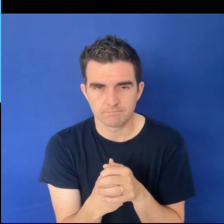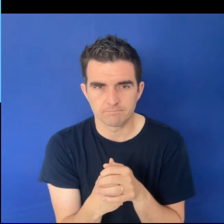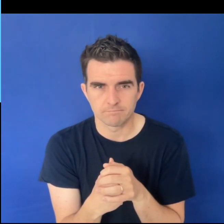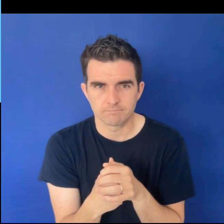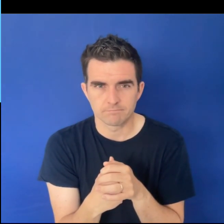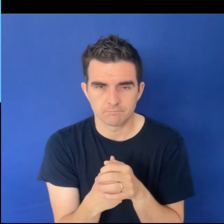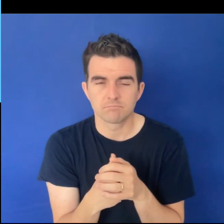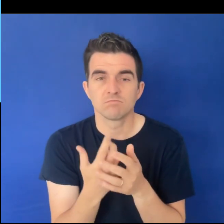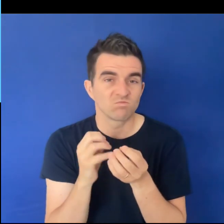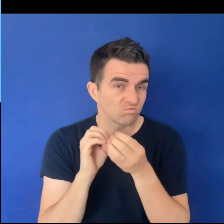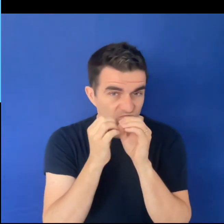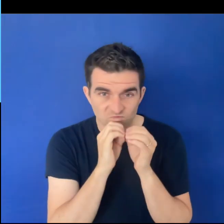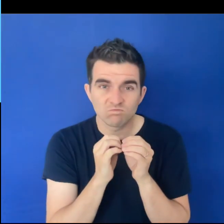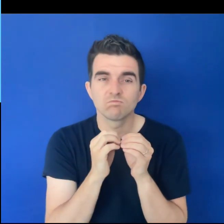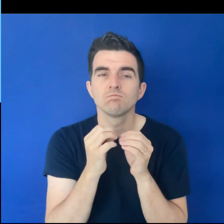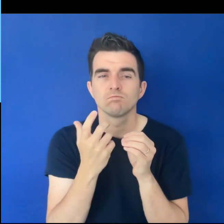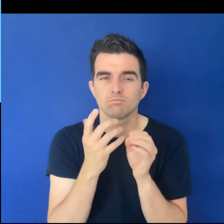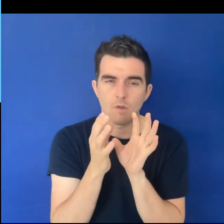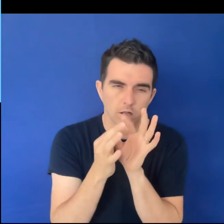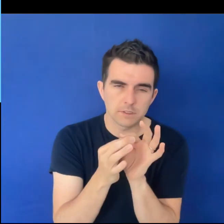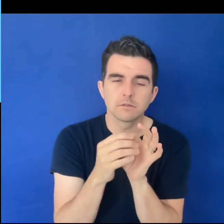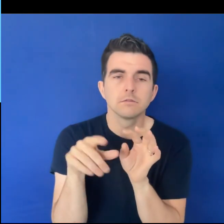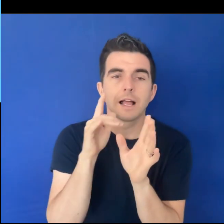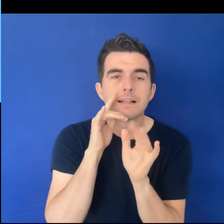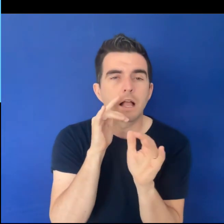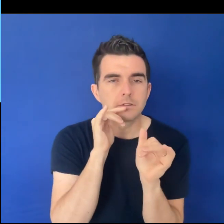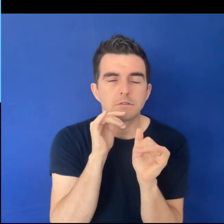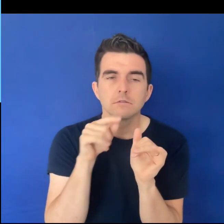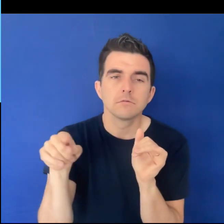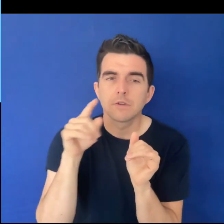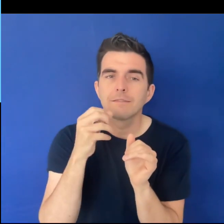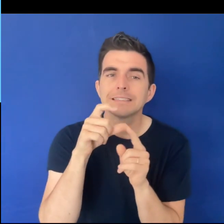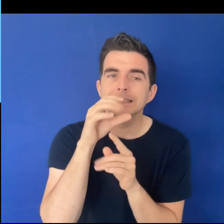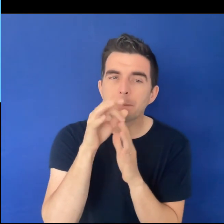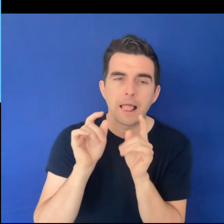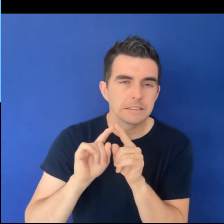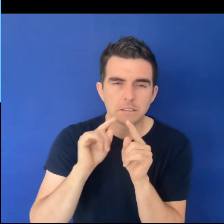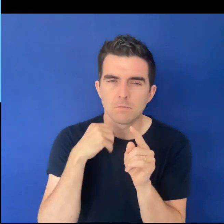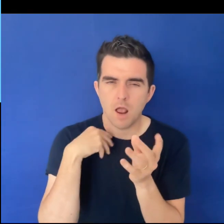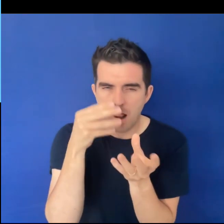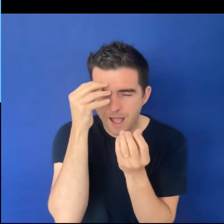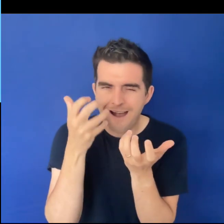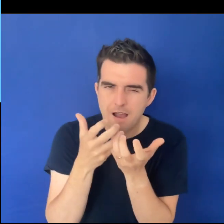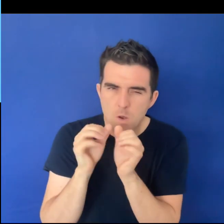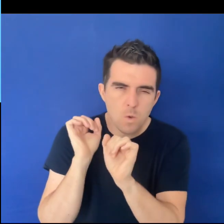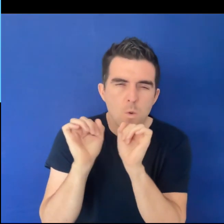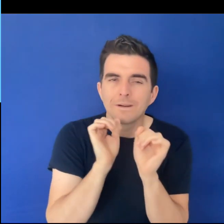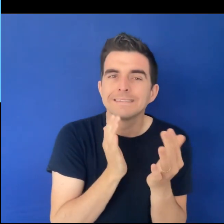While developing, we are in contact with testers with impairments and want to continue to learn about accessibility.